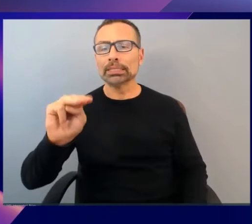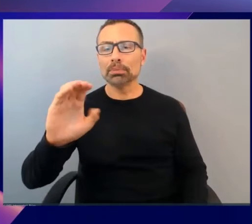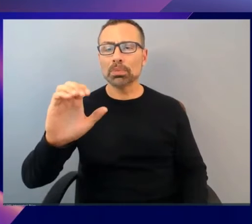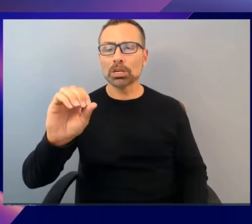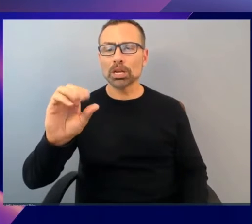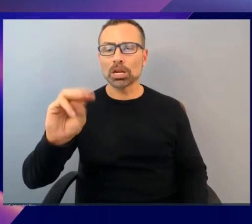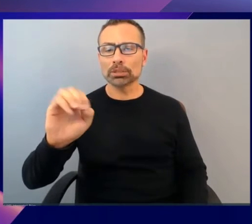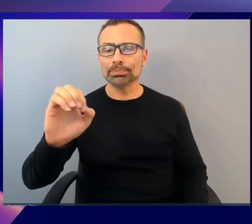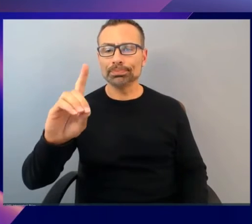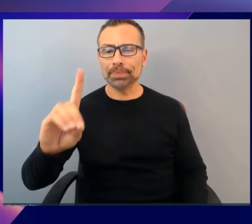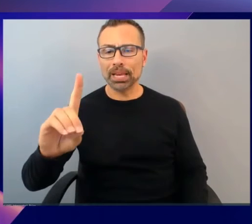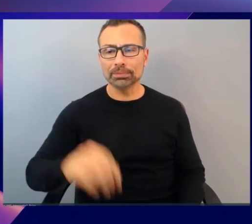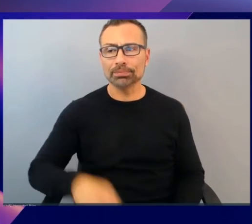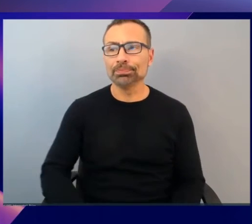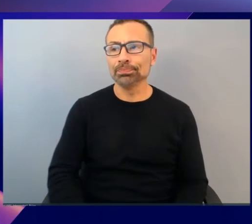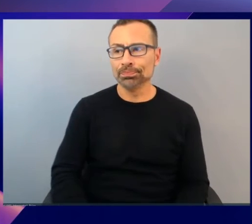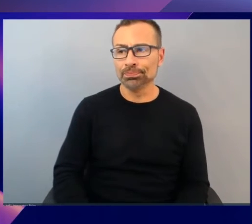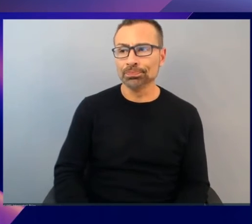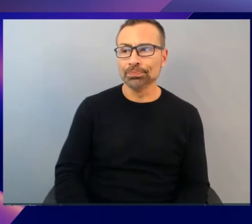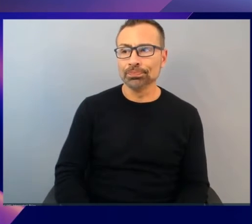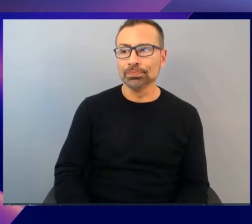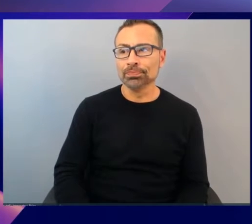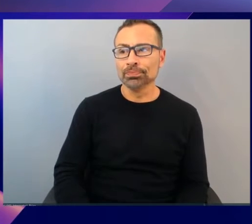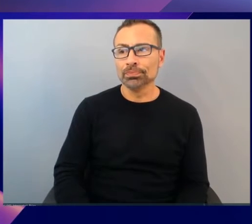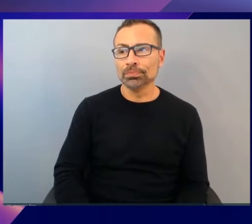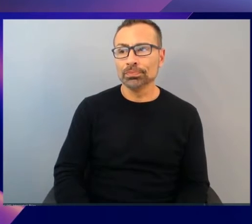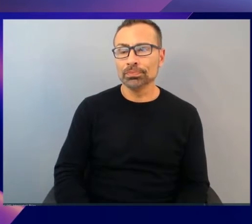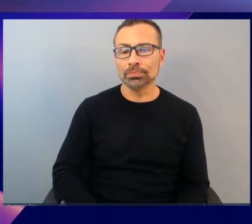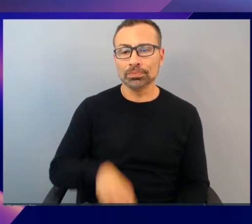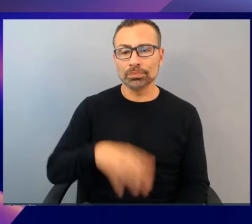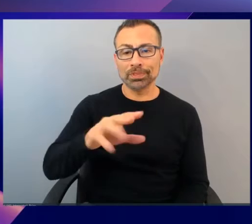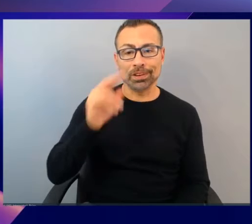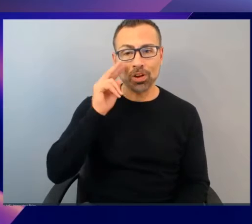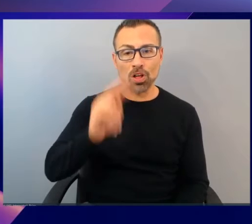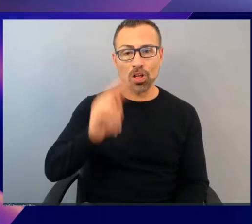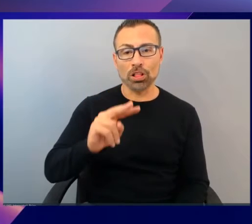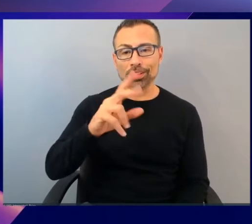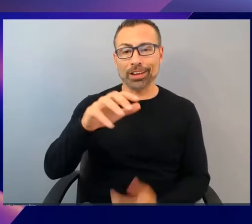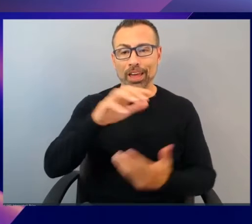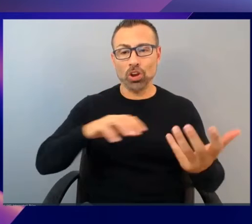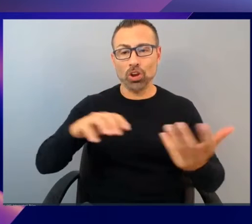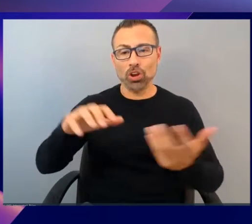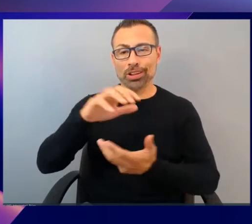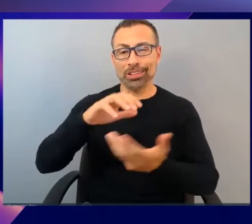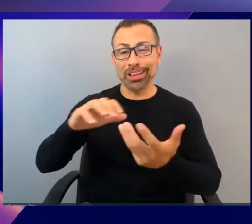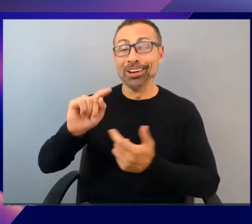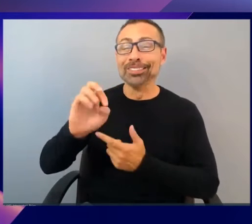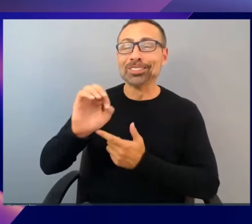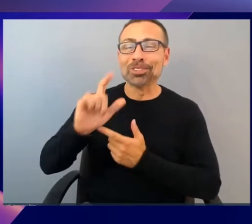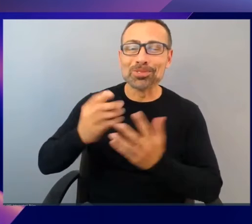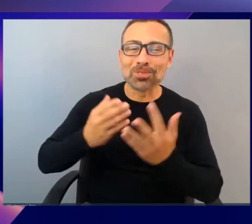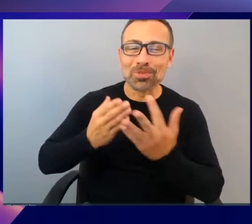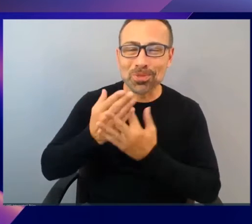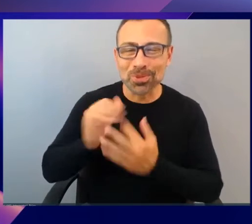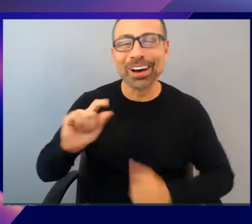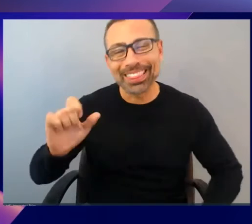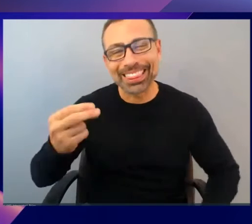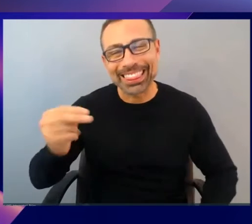And, sorry, look at CloudTrail through Athena is what I meant, okay. So if we run this,